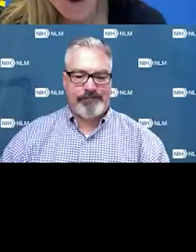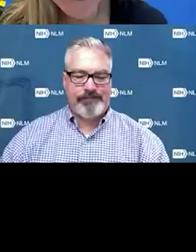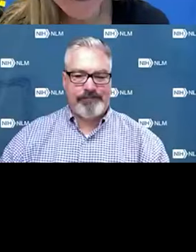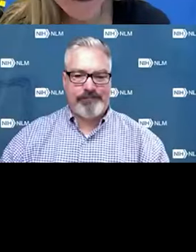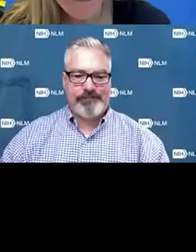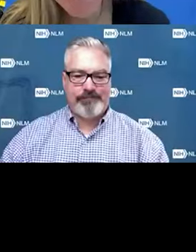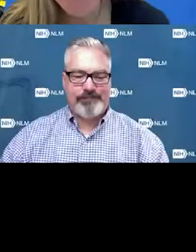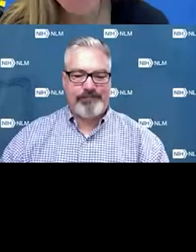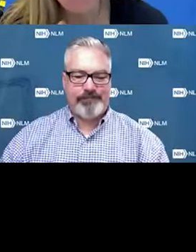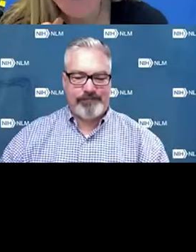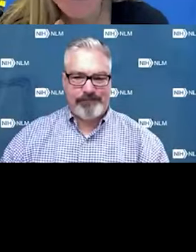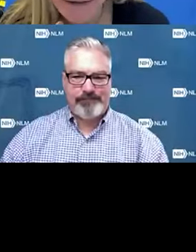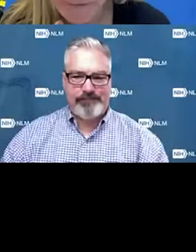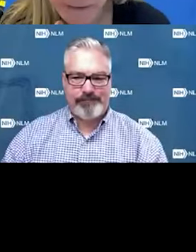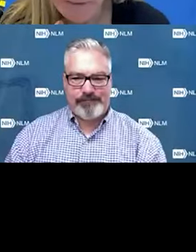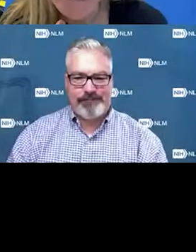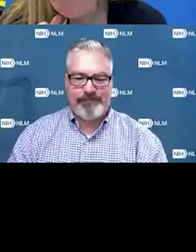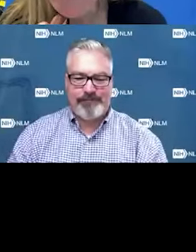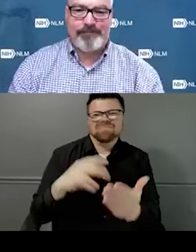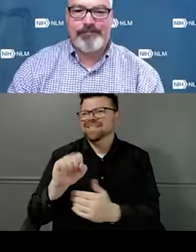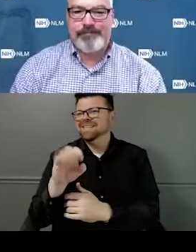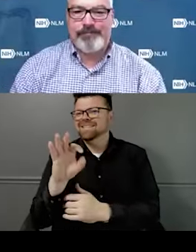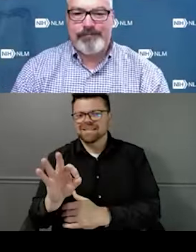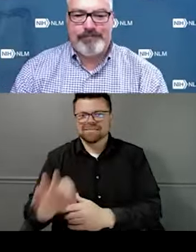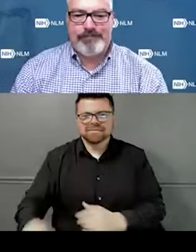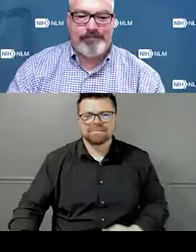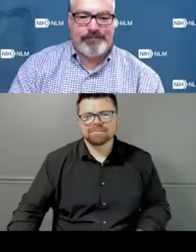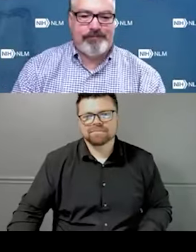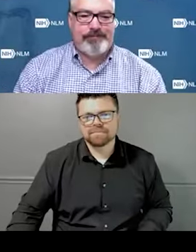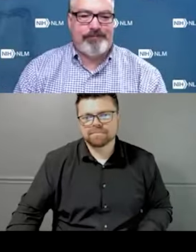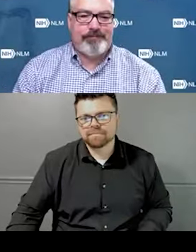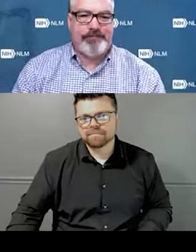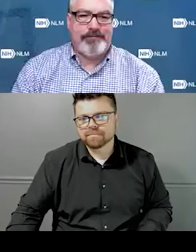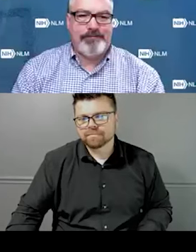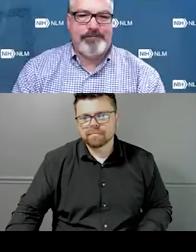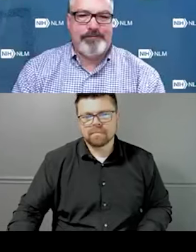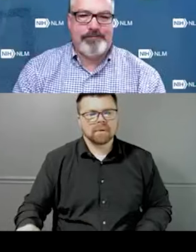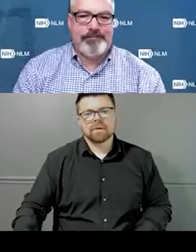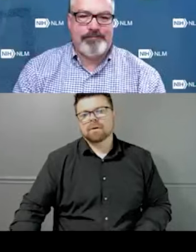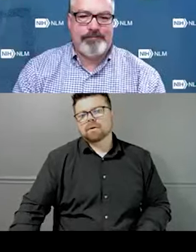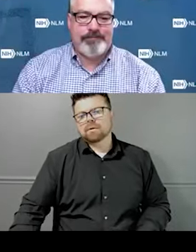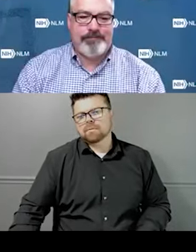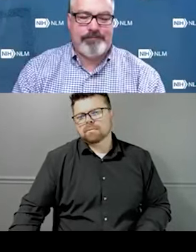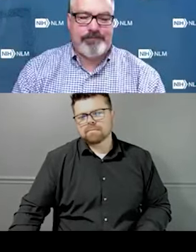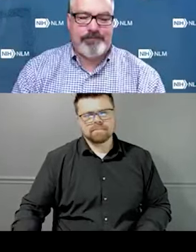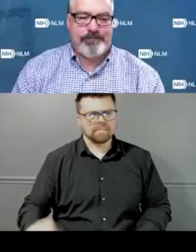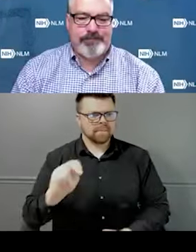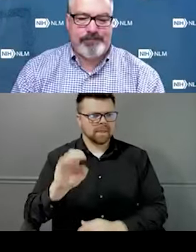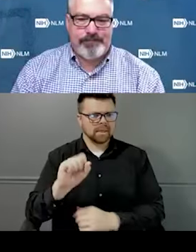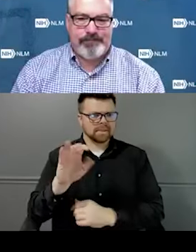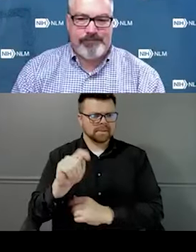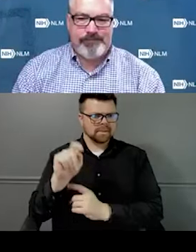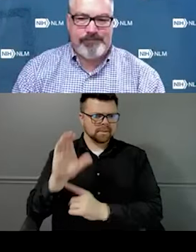talking about NSF's implementation of the NSTC approved common forms for the biographical sketch and